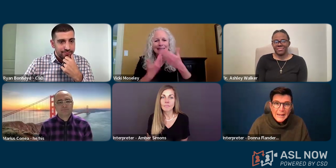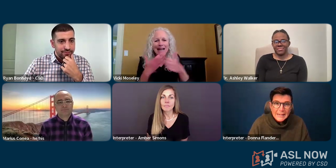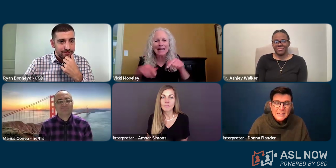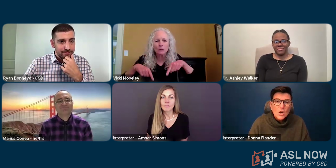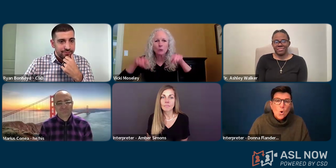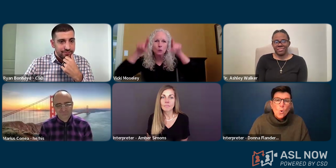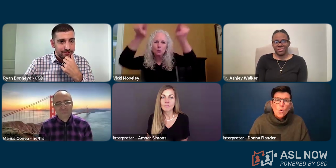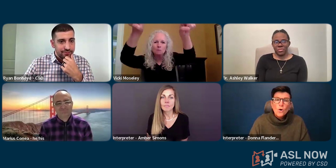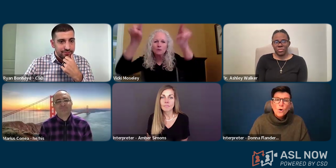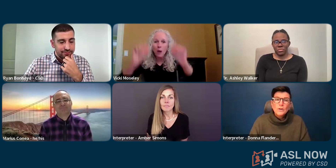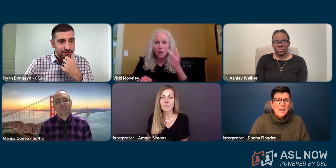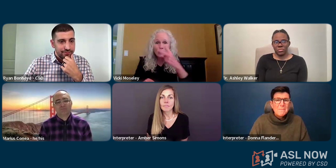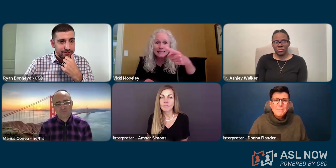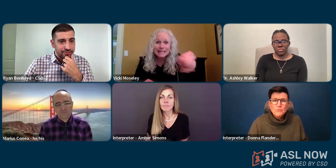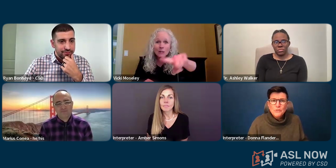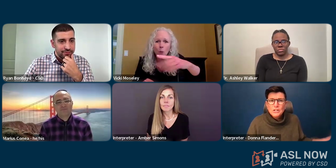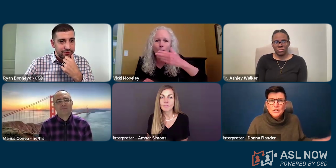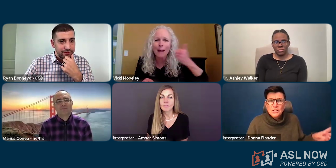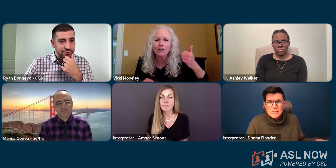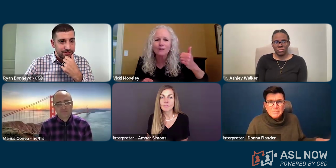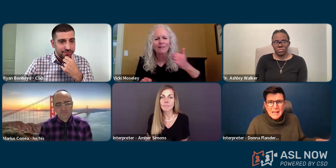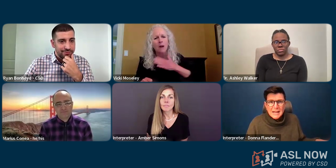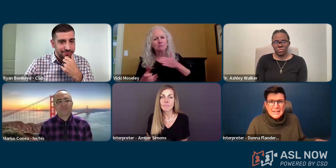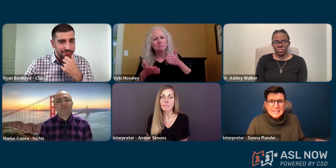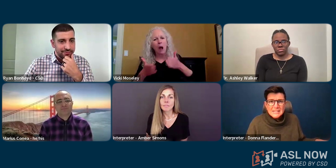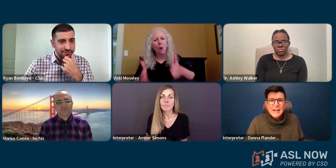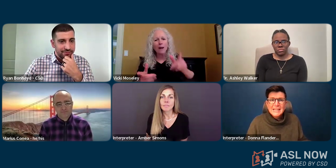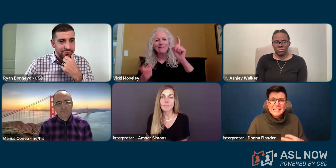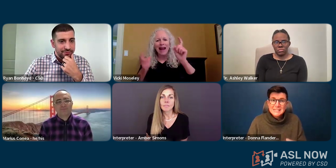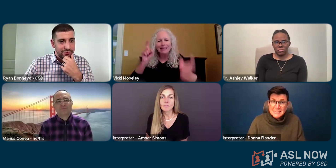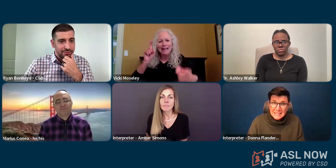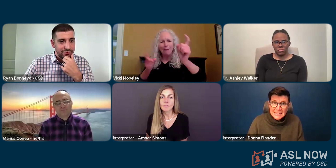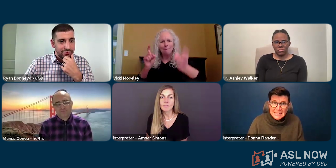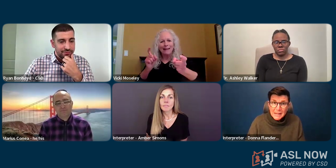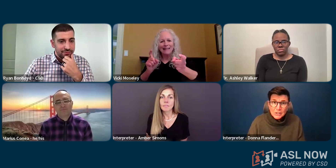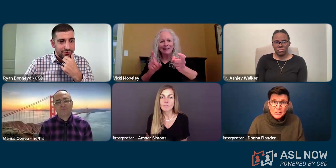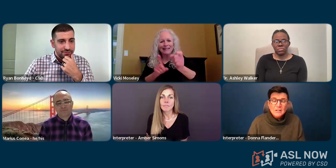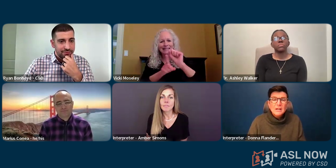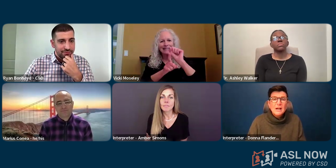bright or, you know, I might prefer to close the blinds so that I can see better.